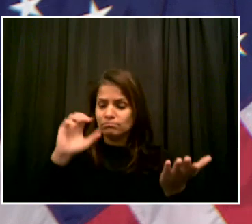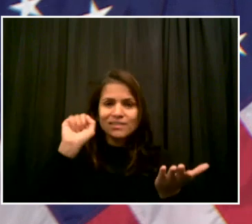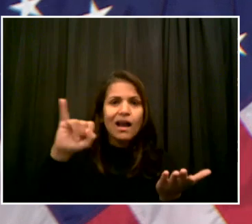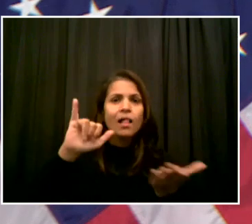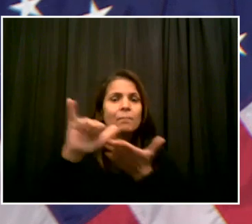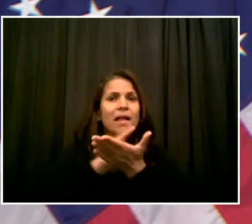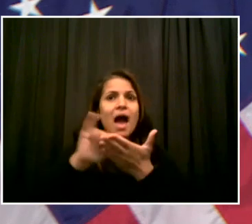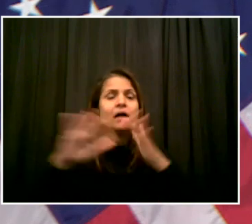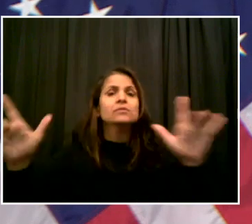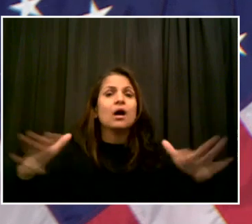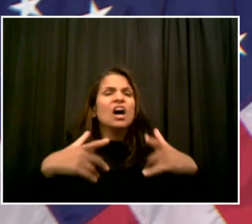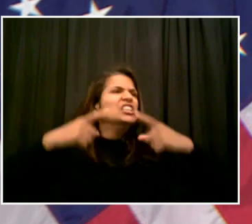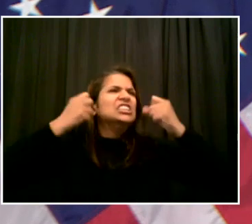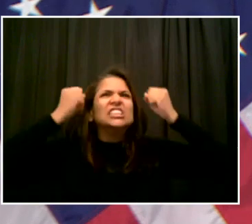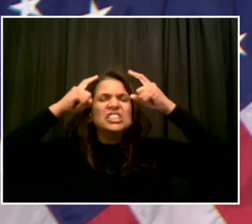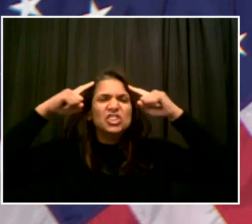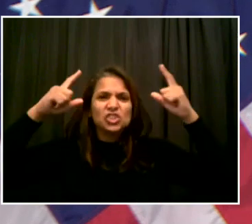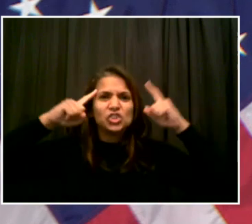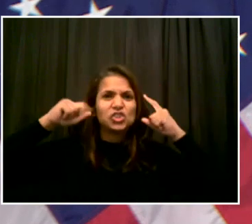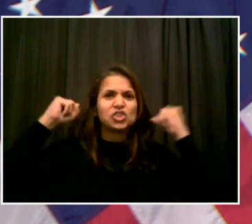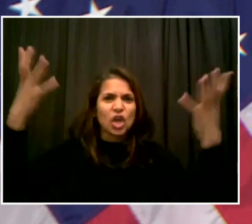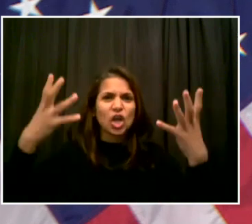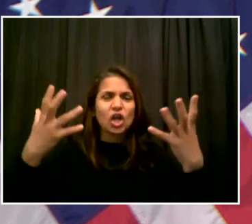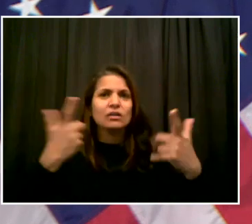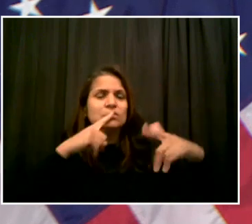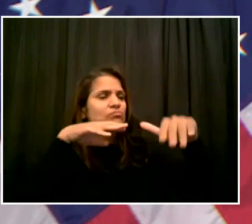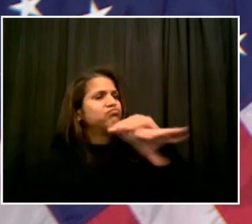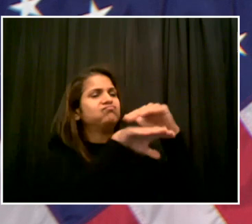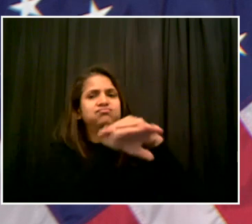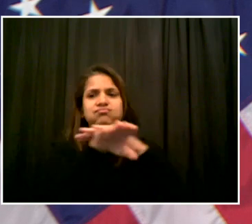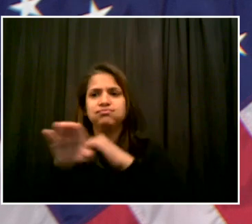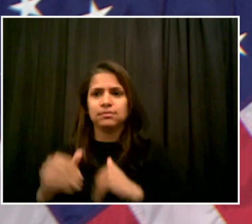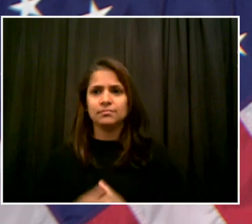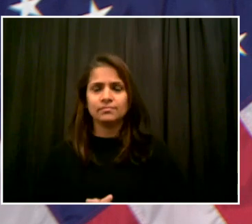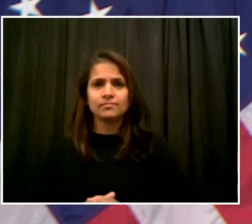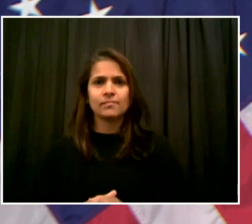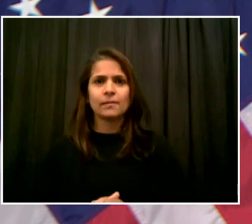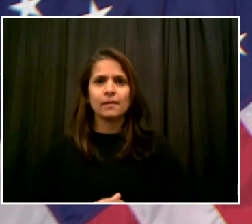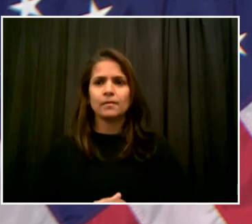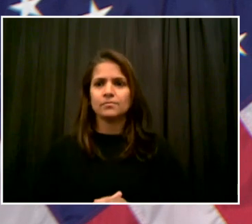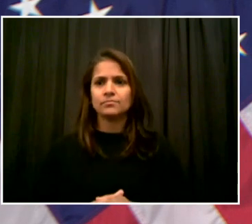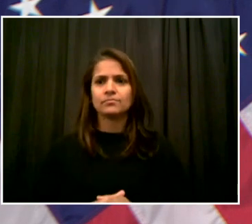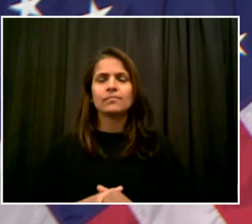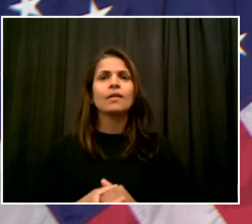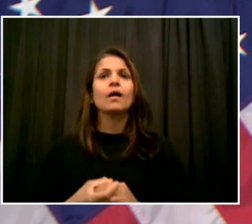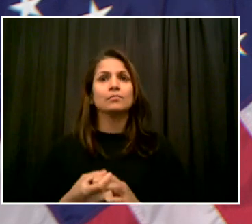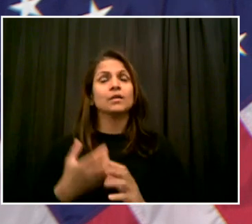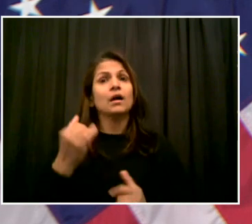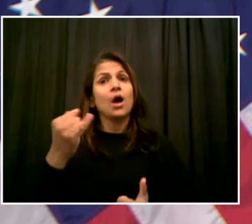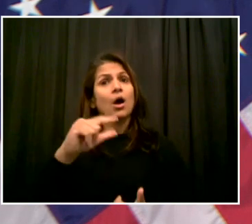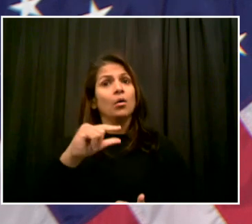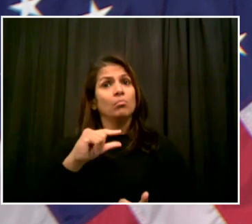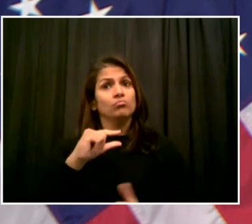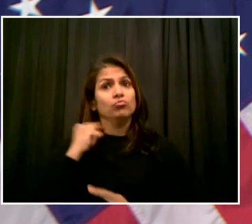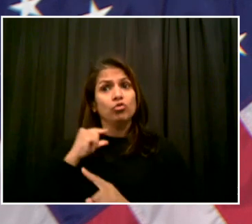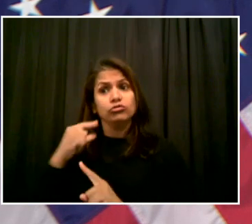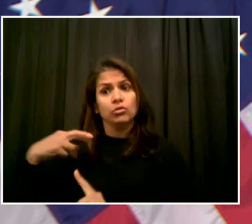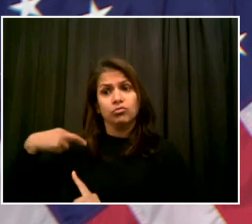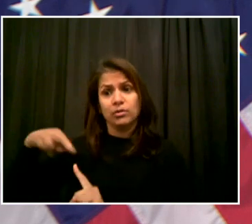WAS VICTIMIZED BY SENSELESS LOOTING. WTHHEERO YU' ARE MBMEER OF THE